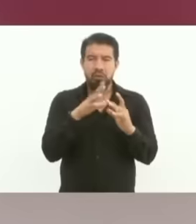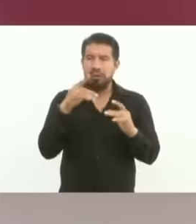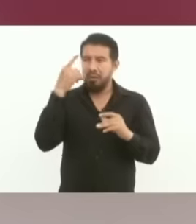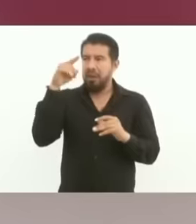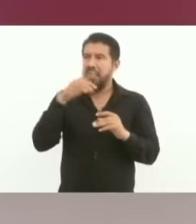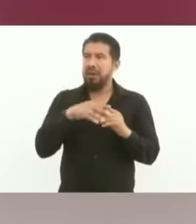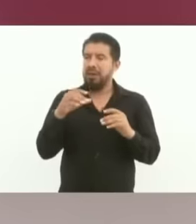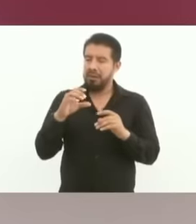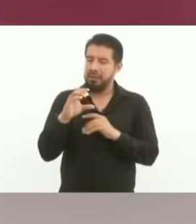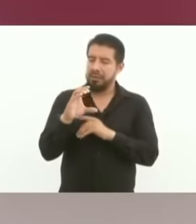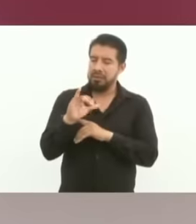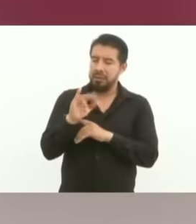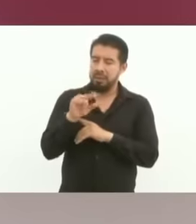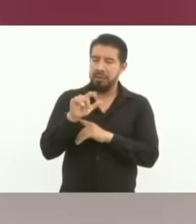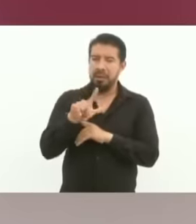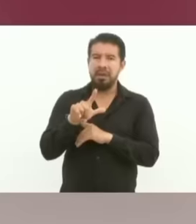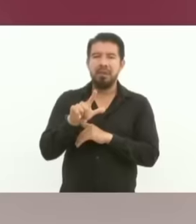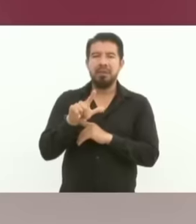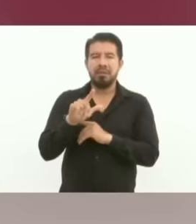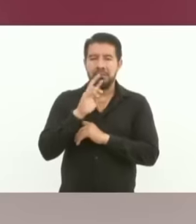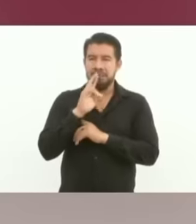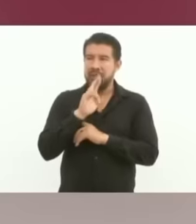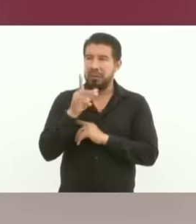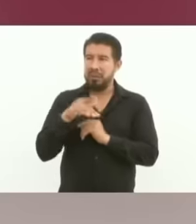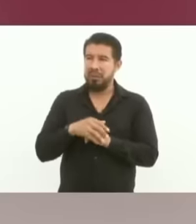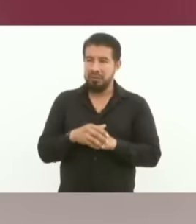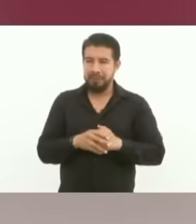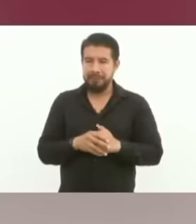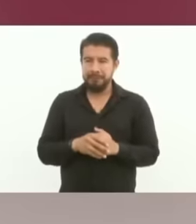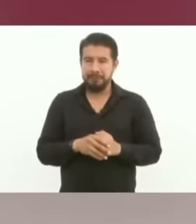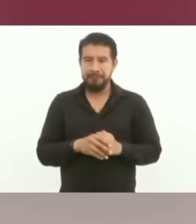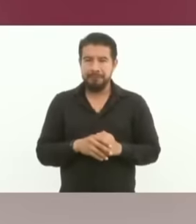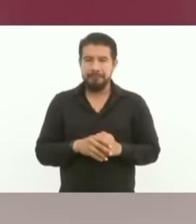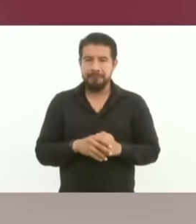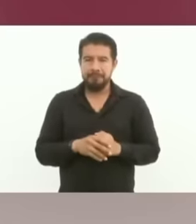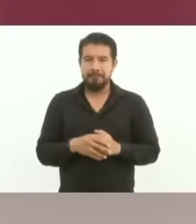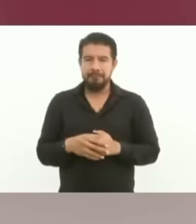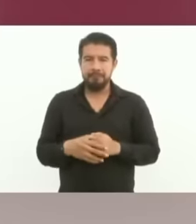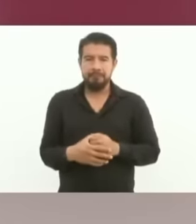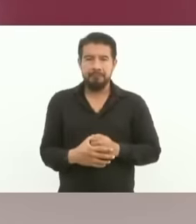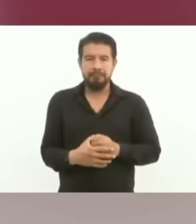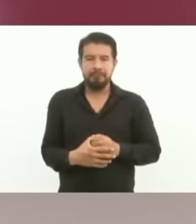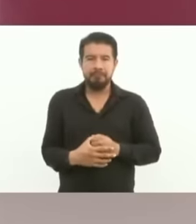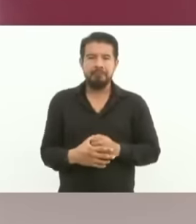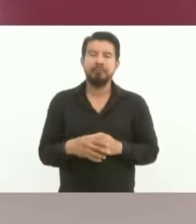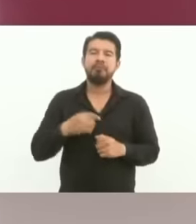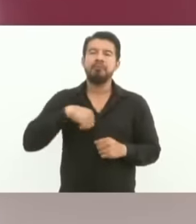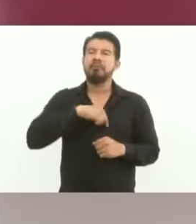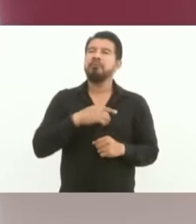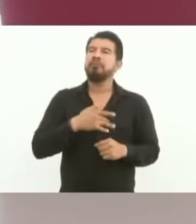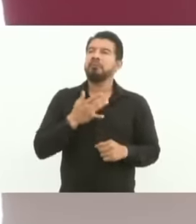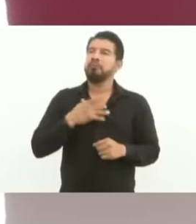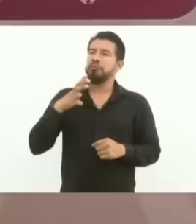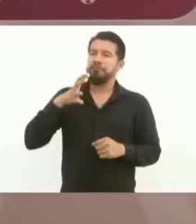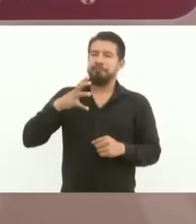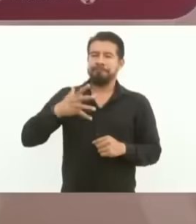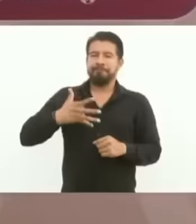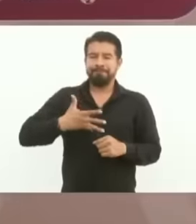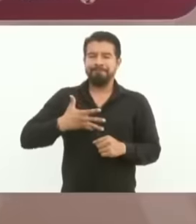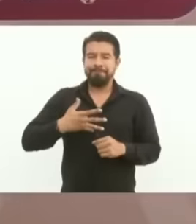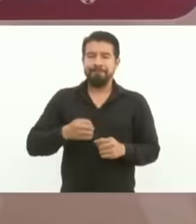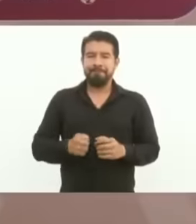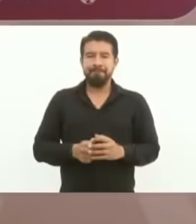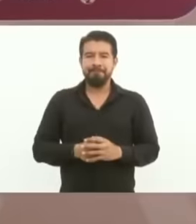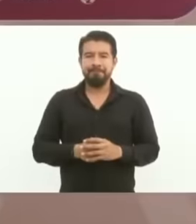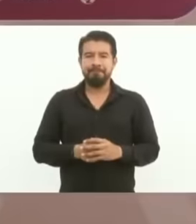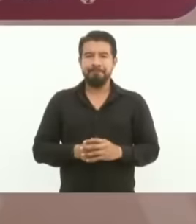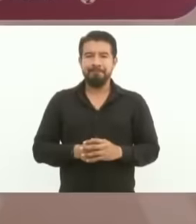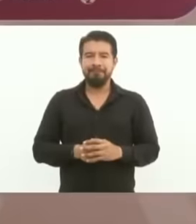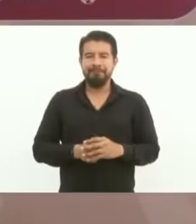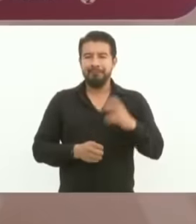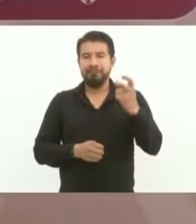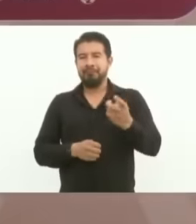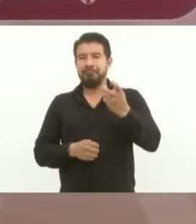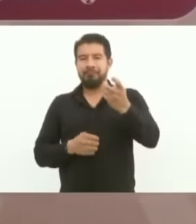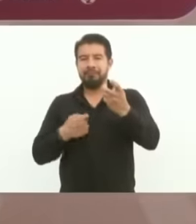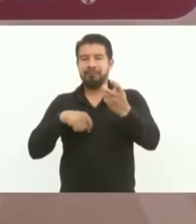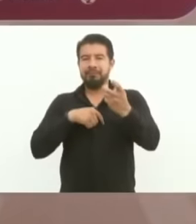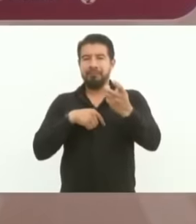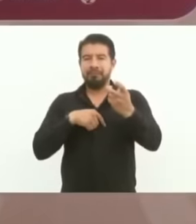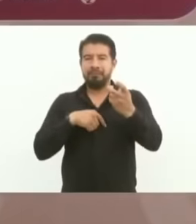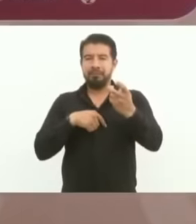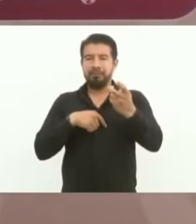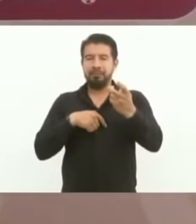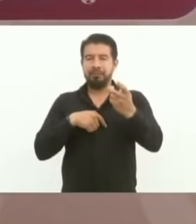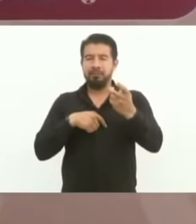this is something that fills us with pride, so that's why we are going to make the commitment to